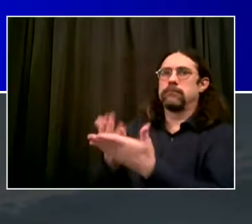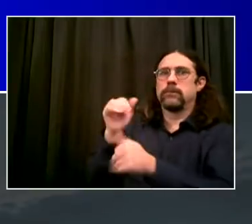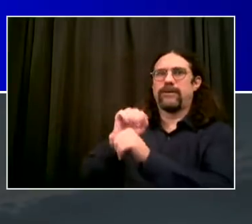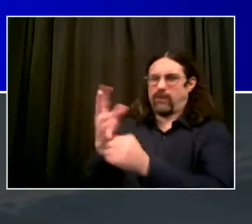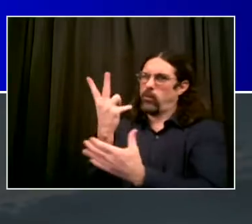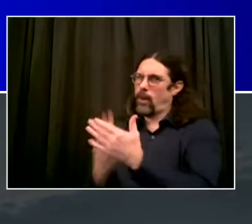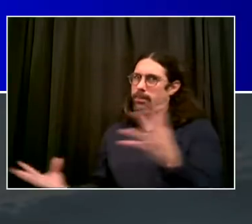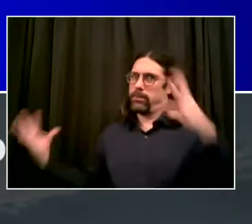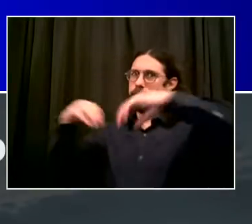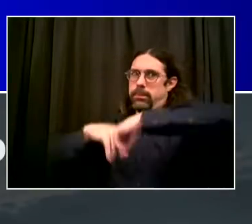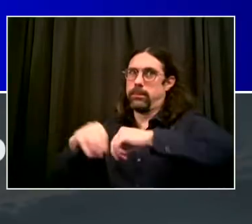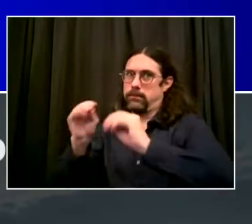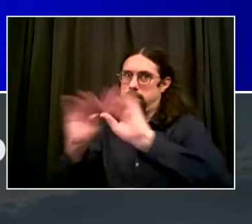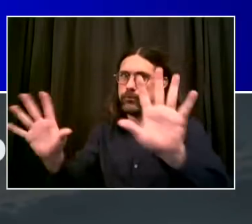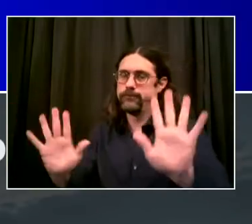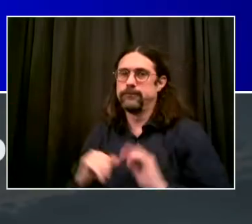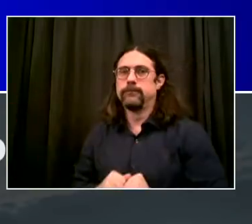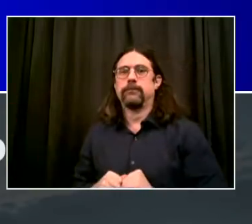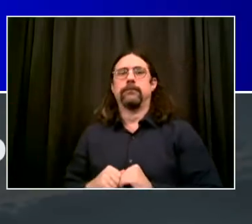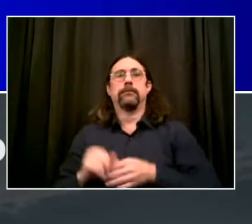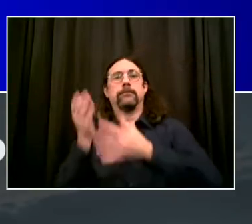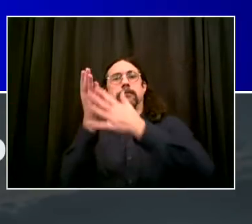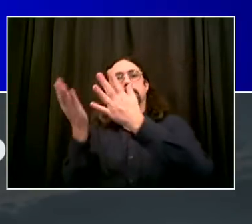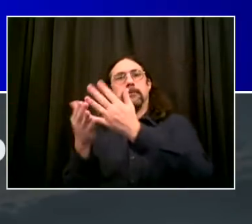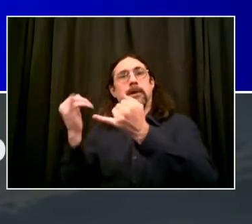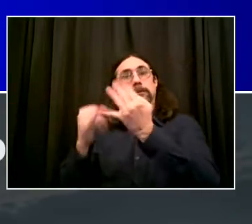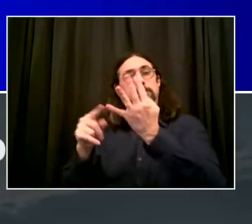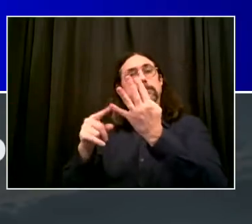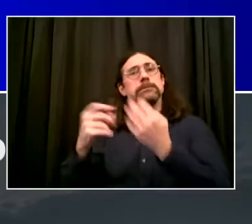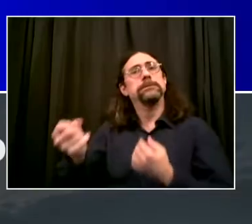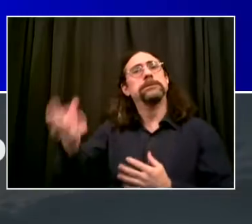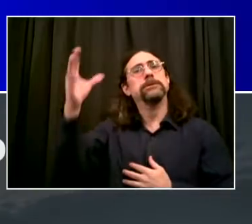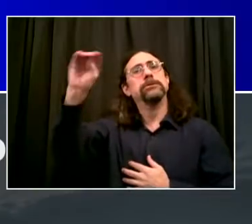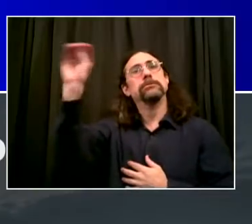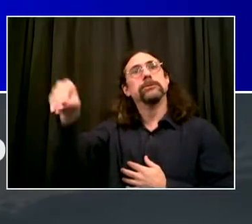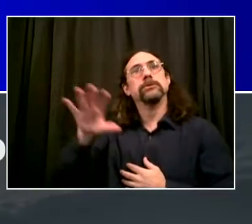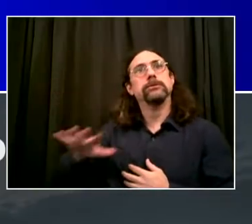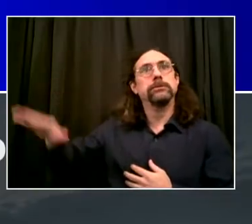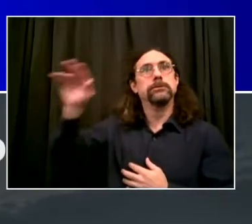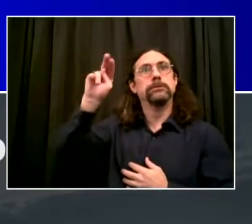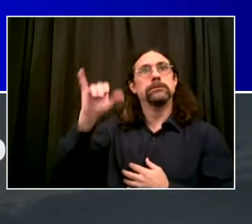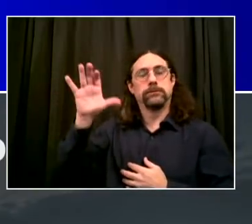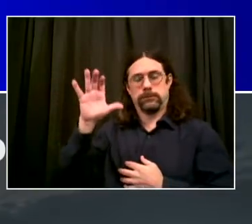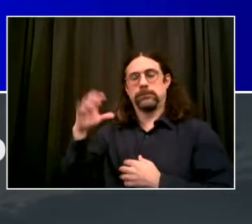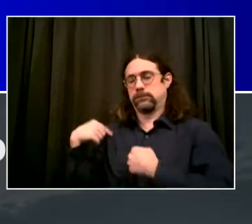TARGET WHERE WE WANT TO BE. IT'S GOING TO TAKE US A WHILE TO GET BACK